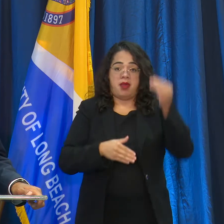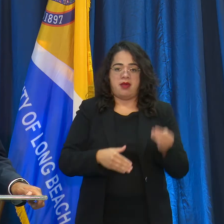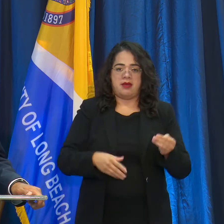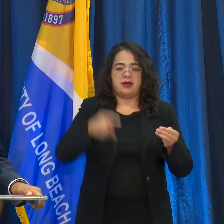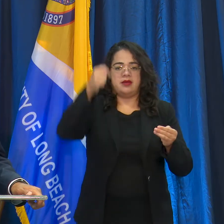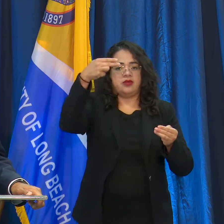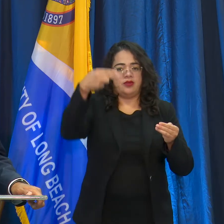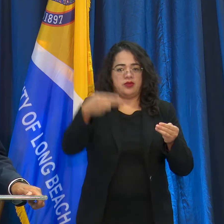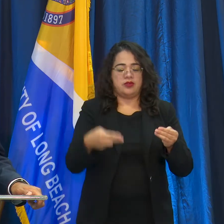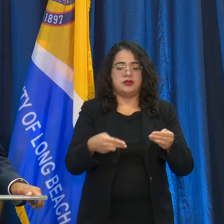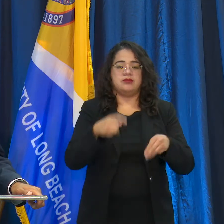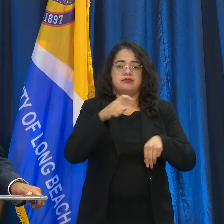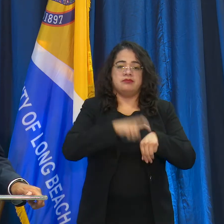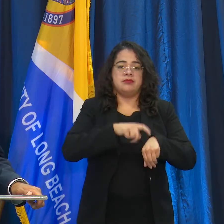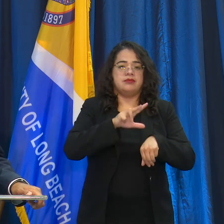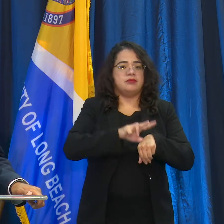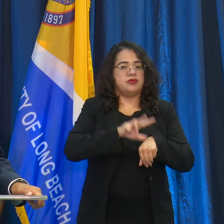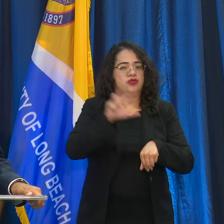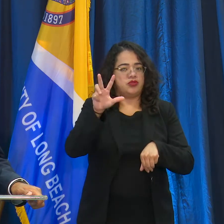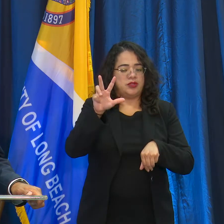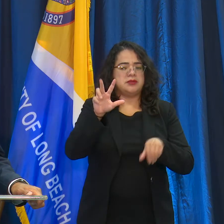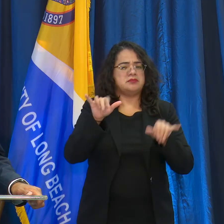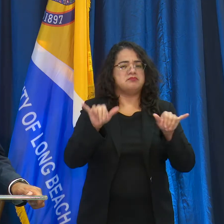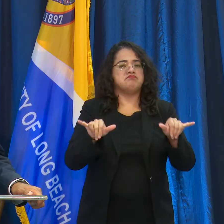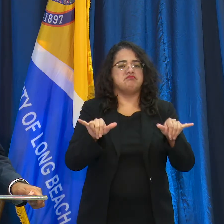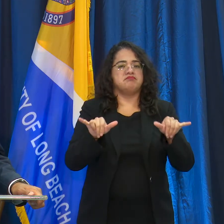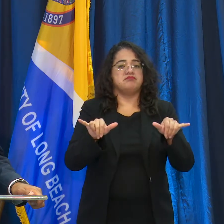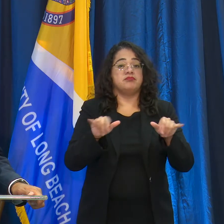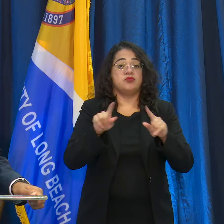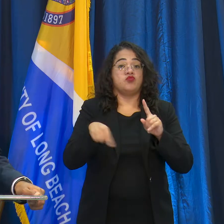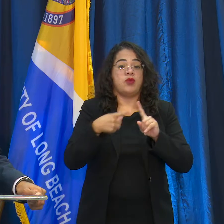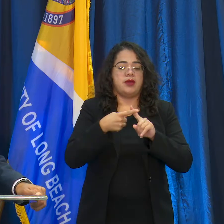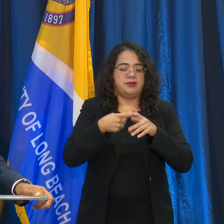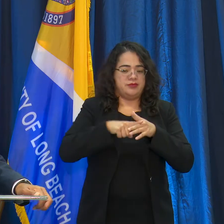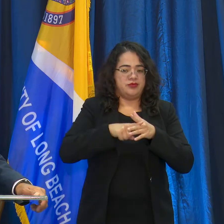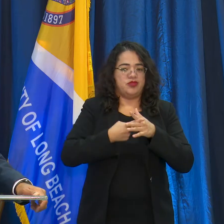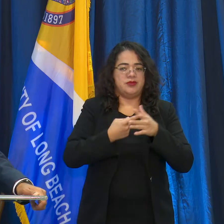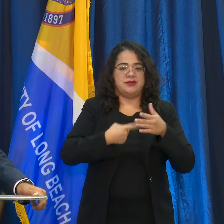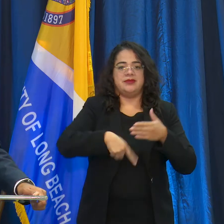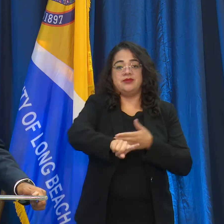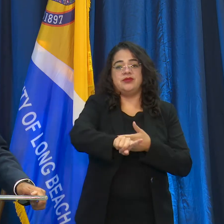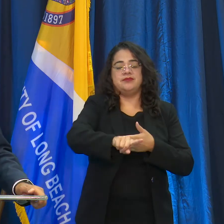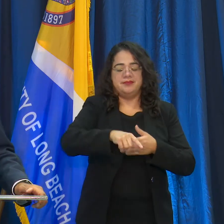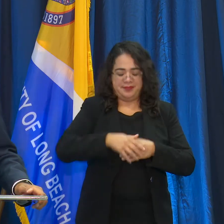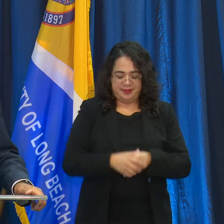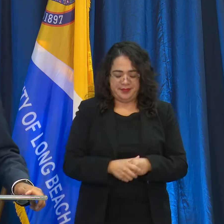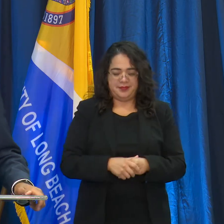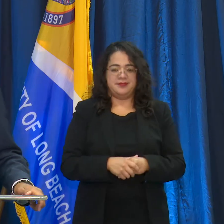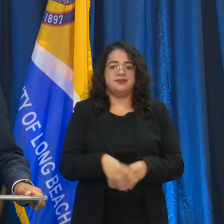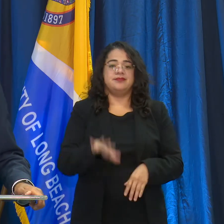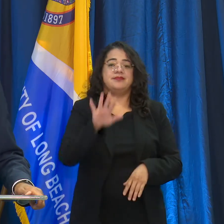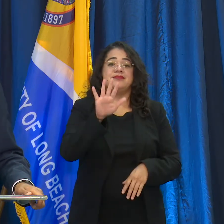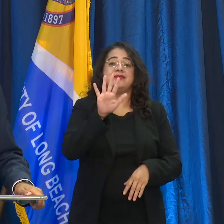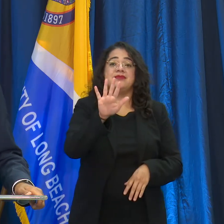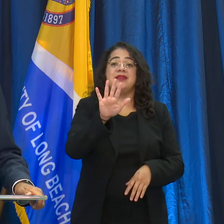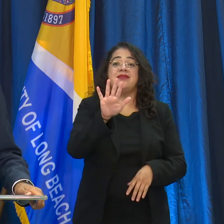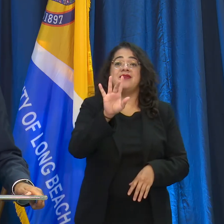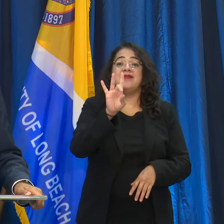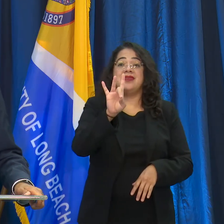at 3 p.m starting next week. As of today we have 5,849 residents